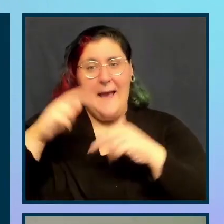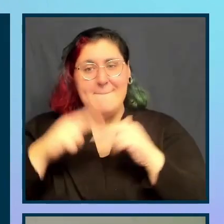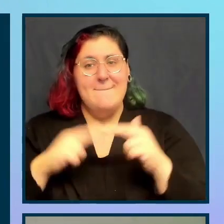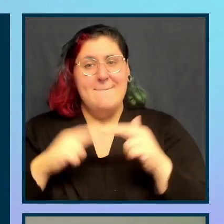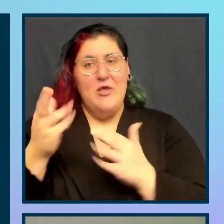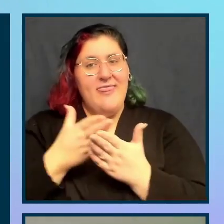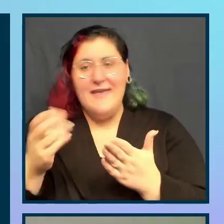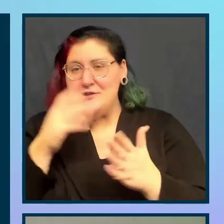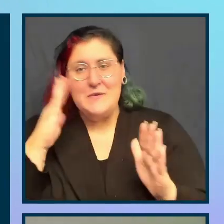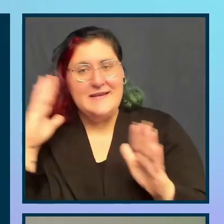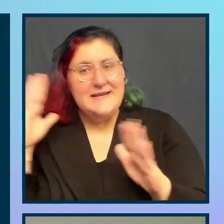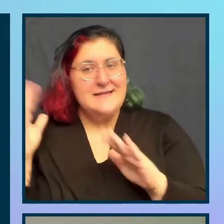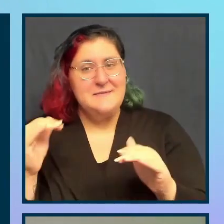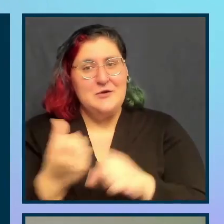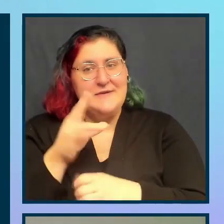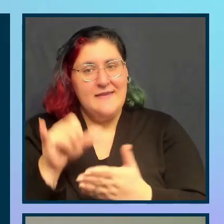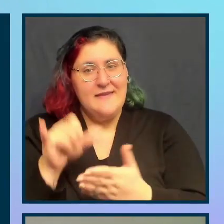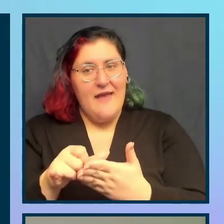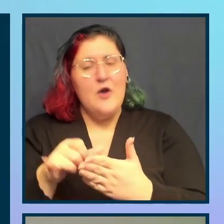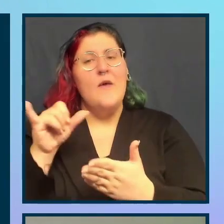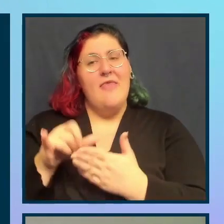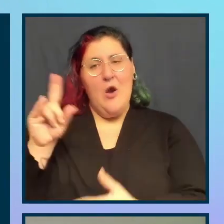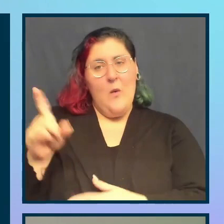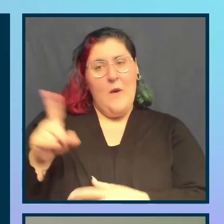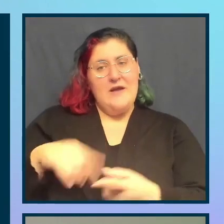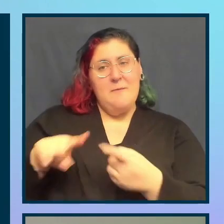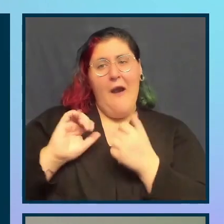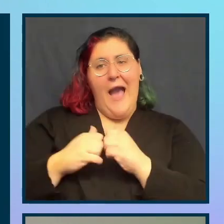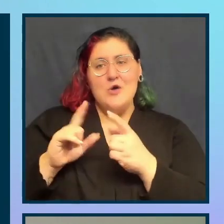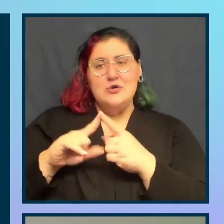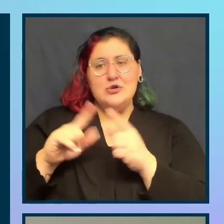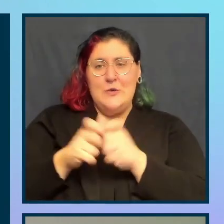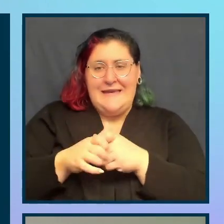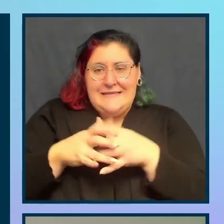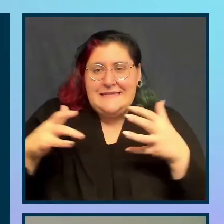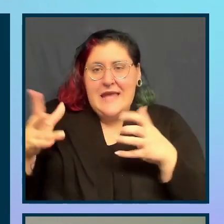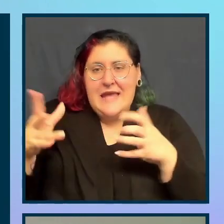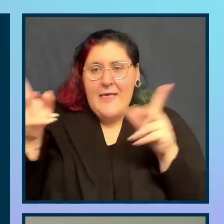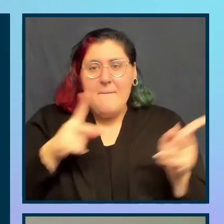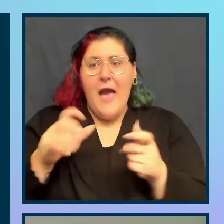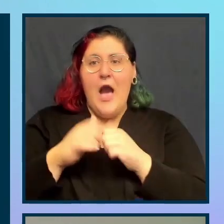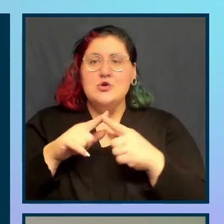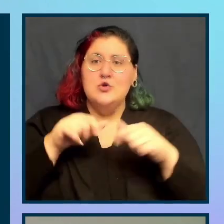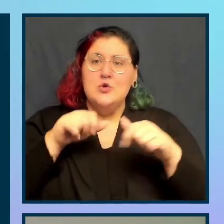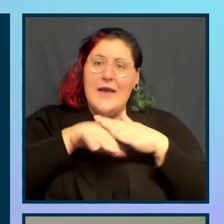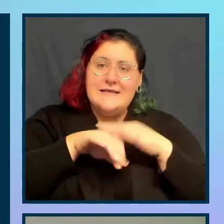how to extend patterns, and how to like, accessibly and safely build new things is something that's on my mind a lot.